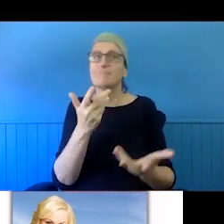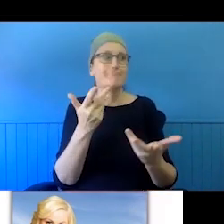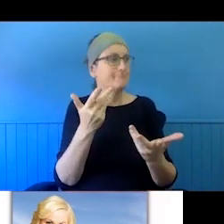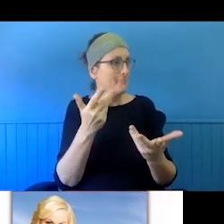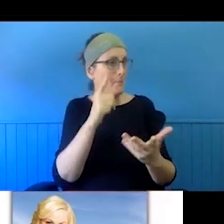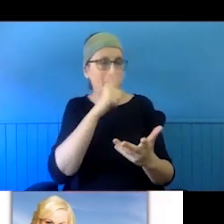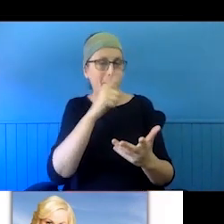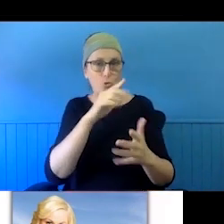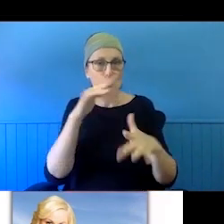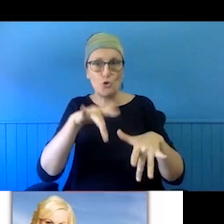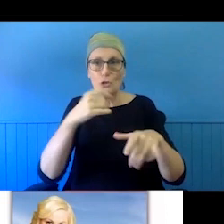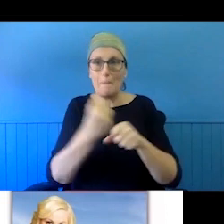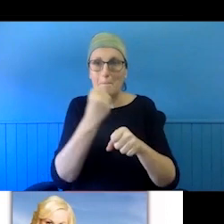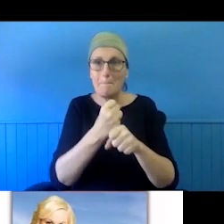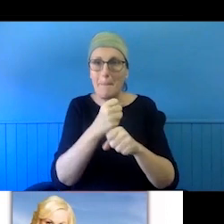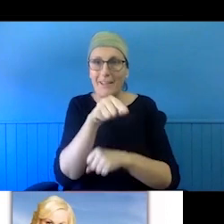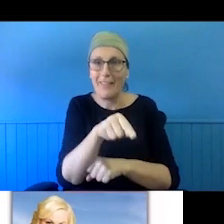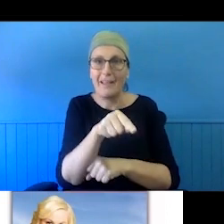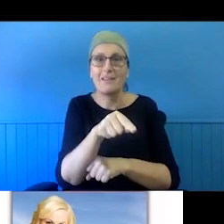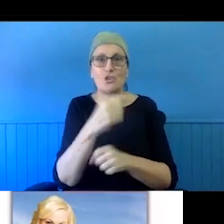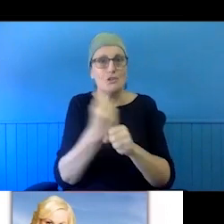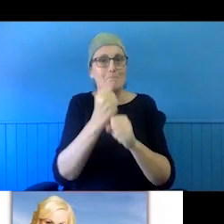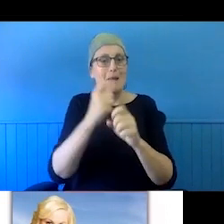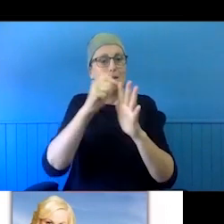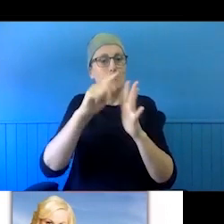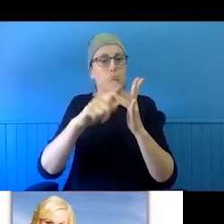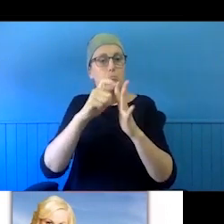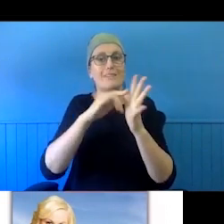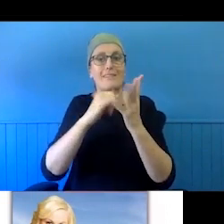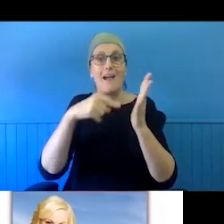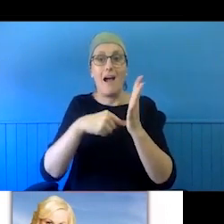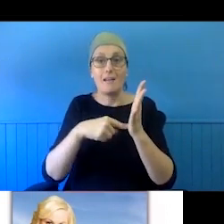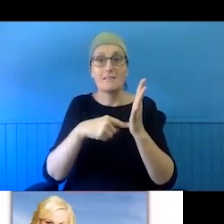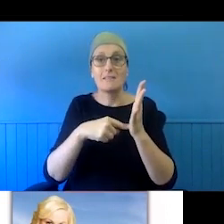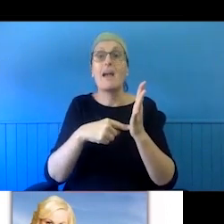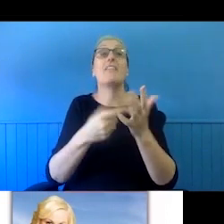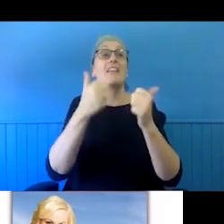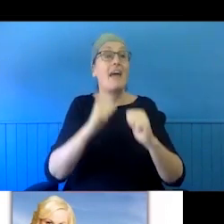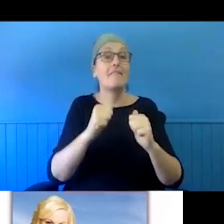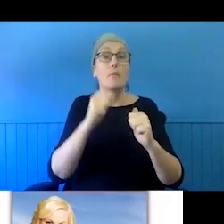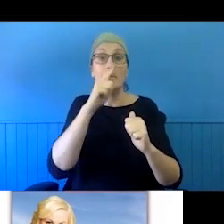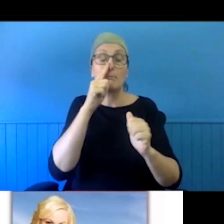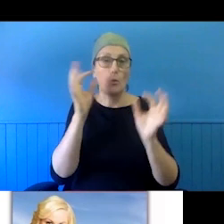by putting this out there and finding an audience and presenting it in a format that worked for people, she actually made it into